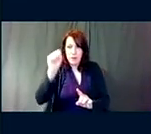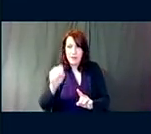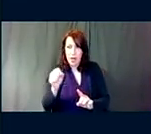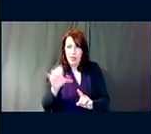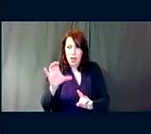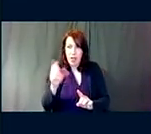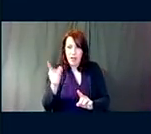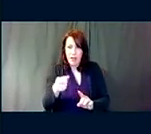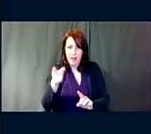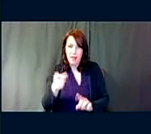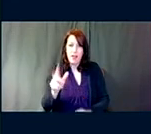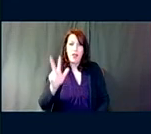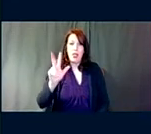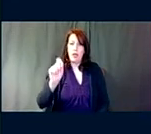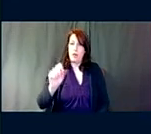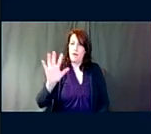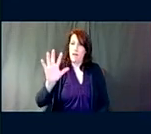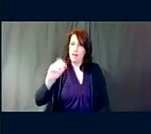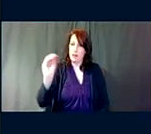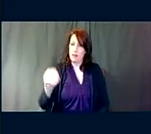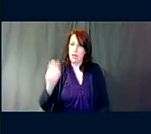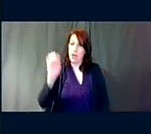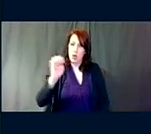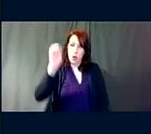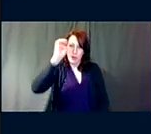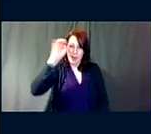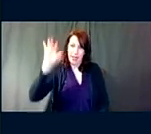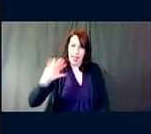RIGHT OFF THE COAST, THE COAST